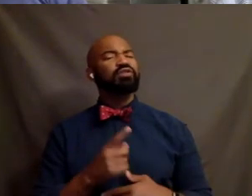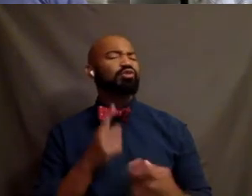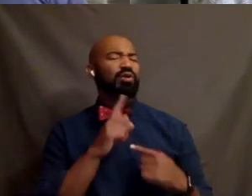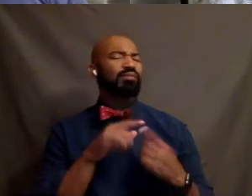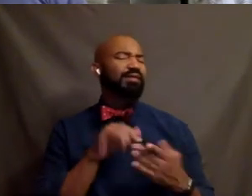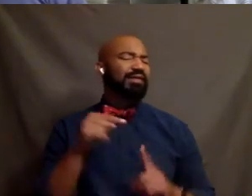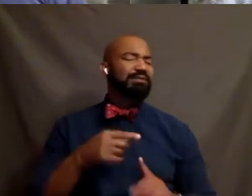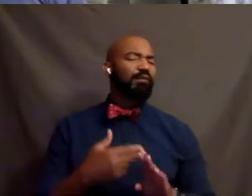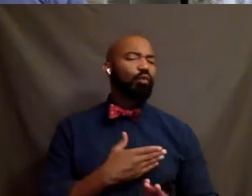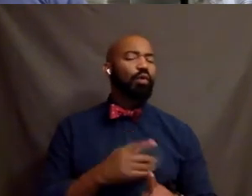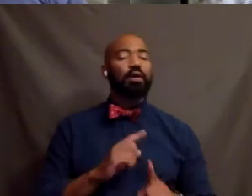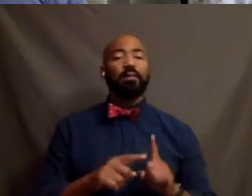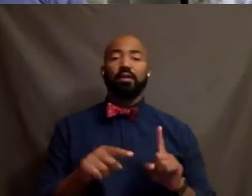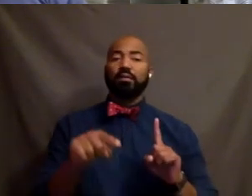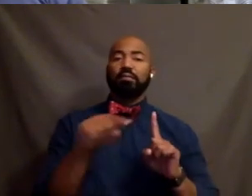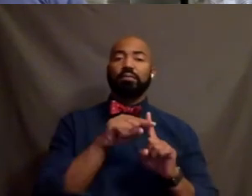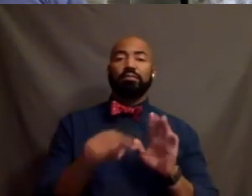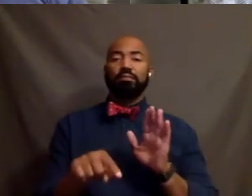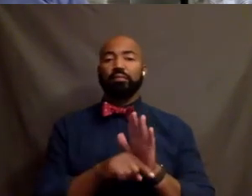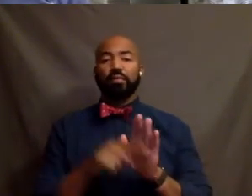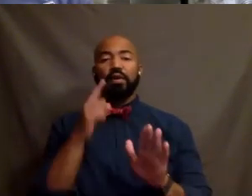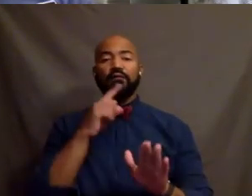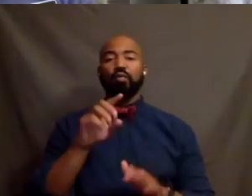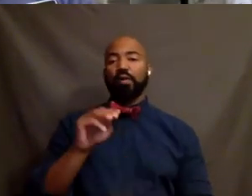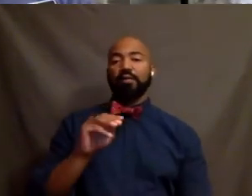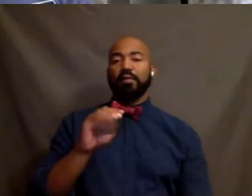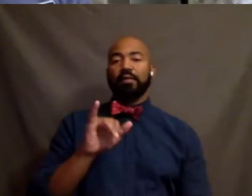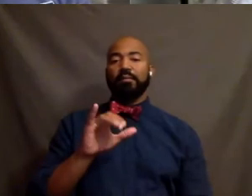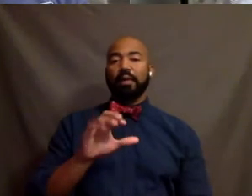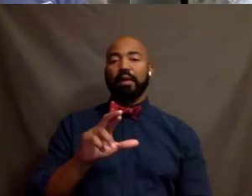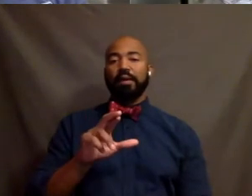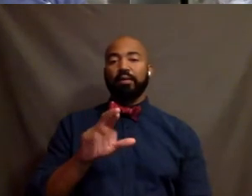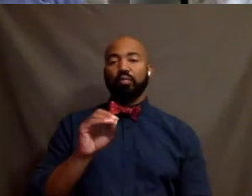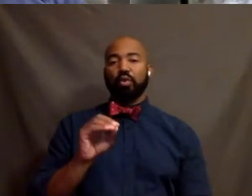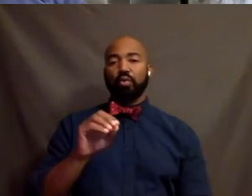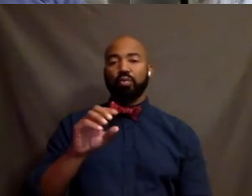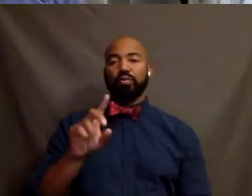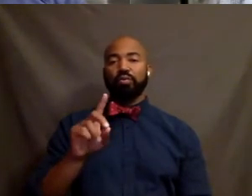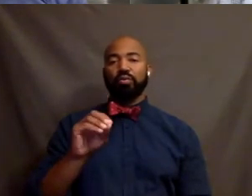or the downsides of microdosing? Yeah, so I would say that